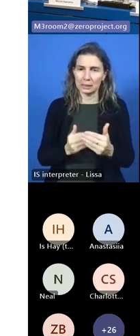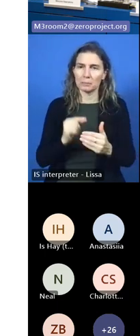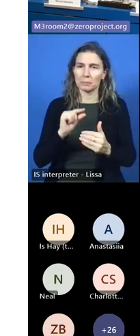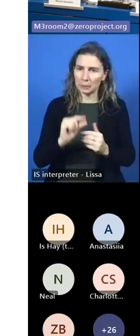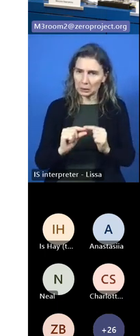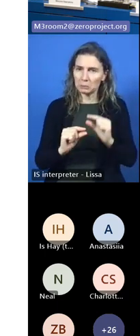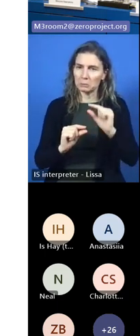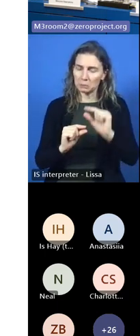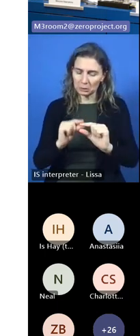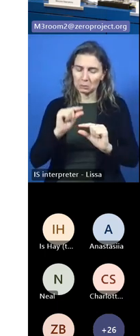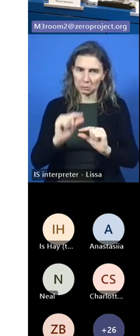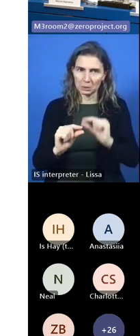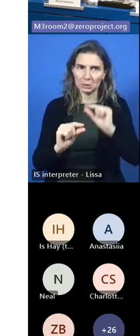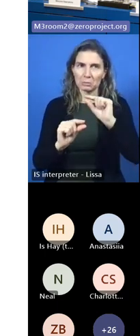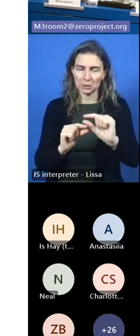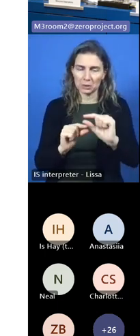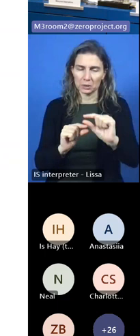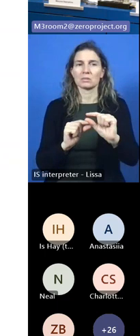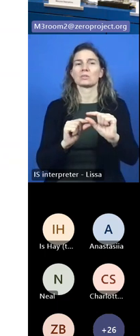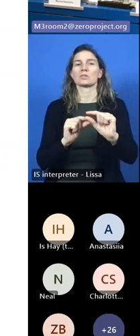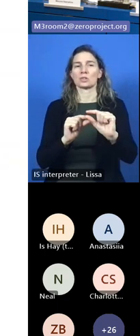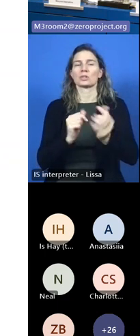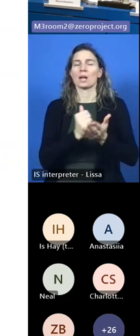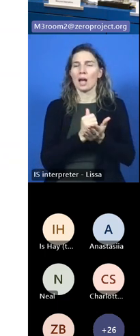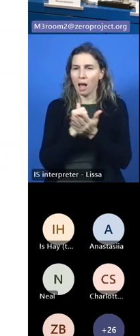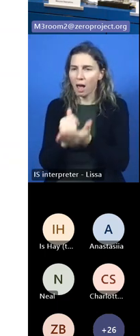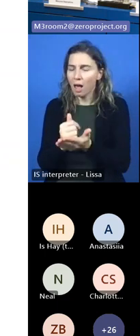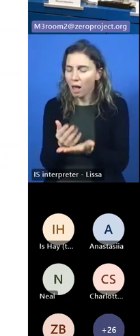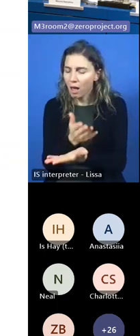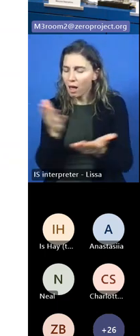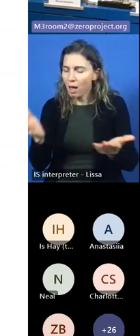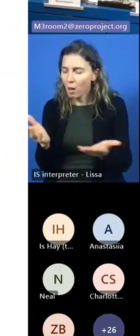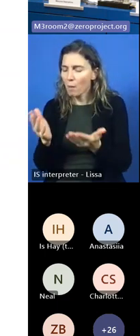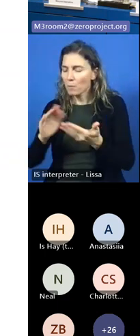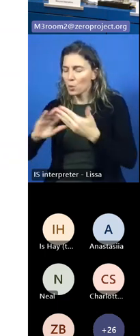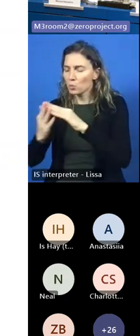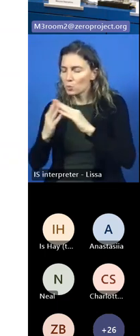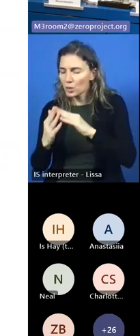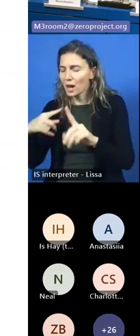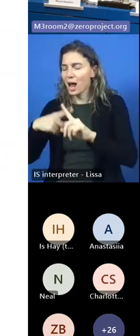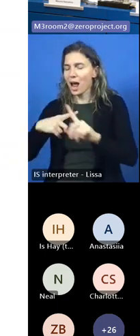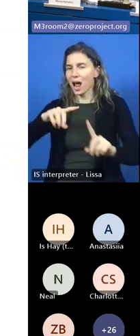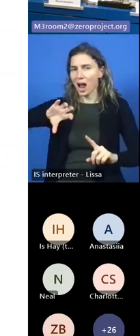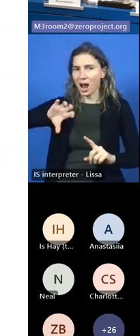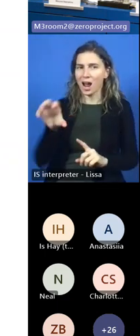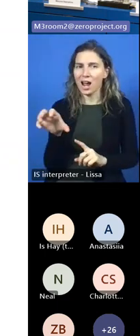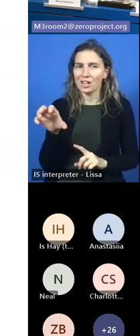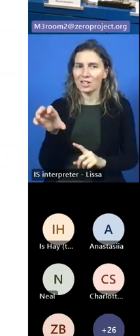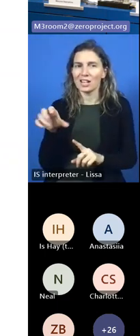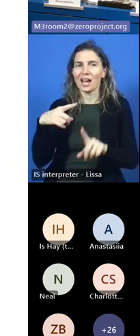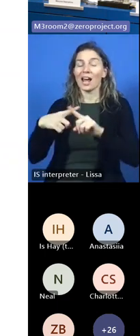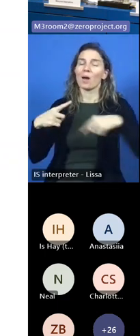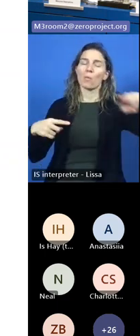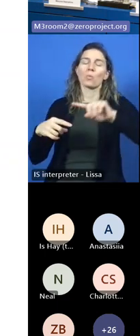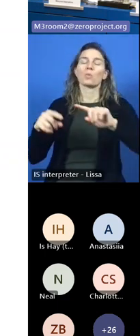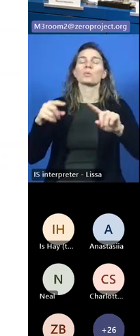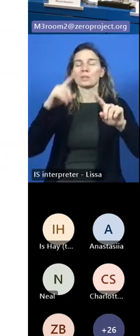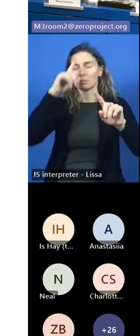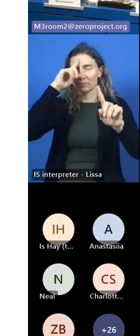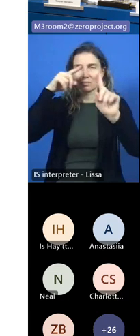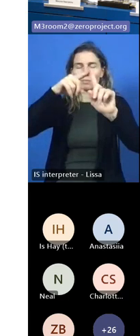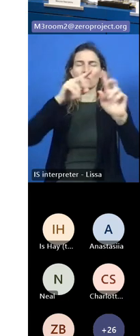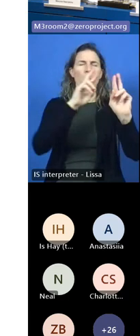for them and help them in their communities and our circle is about hope, resilience and faith in